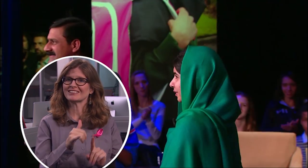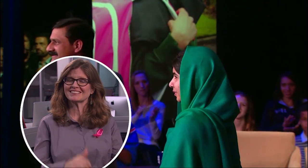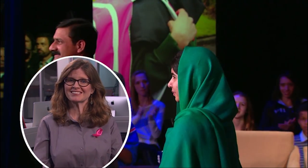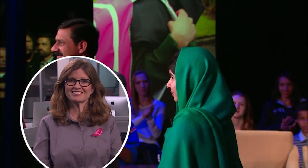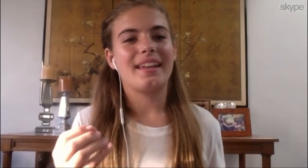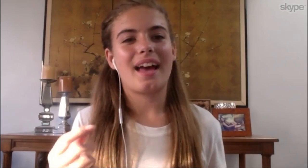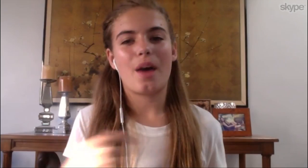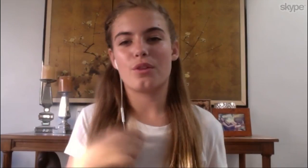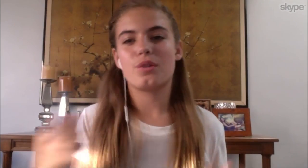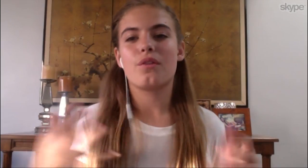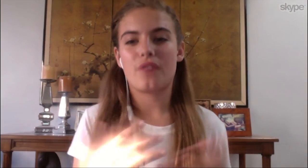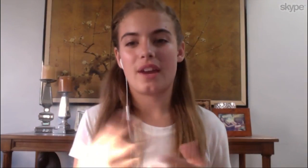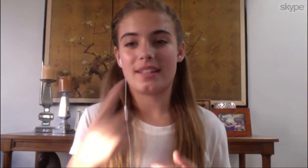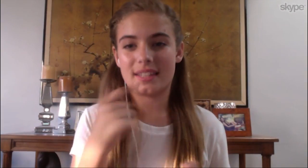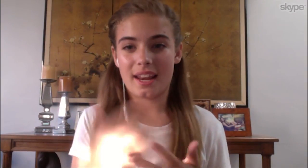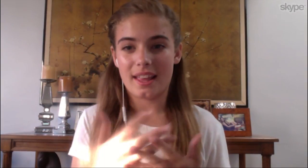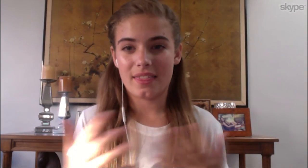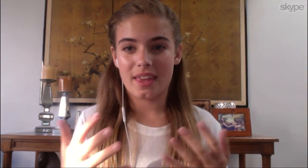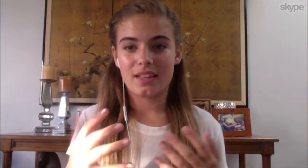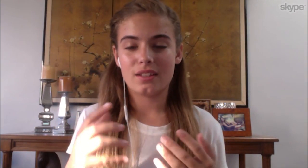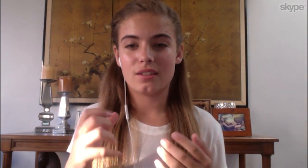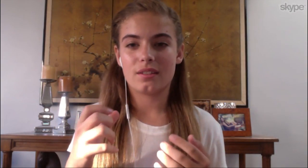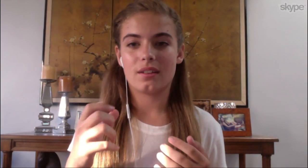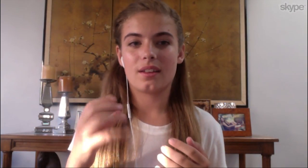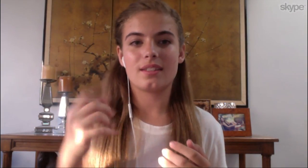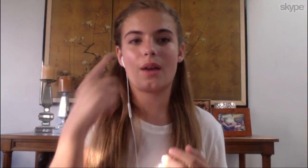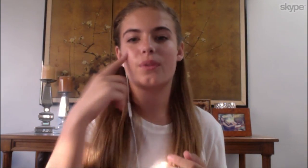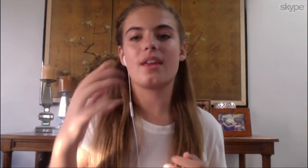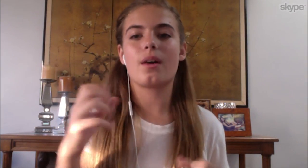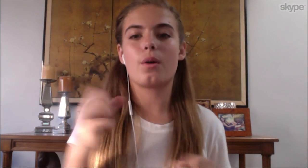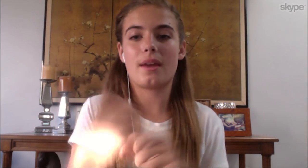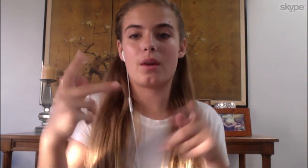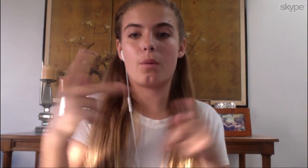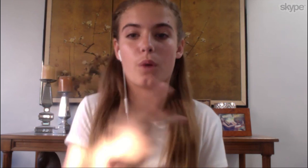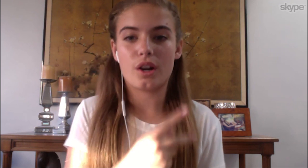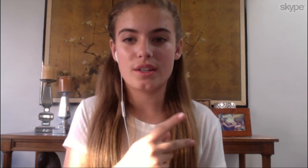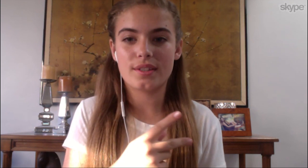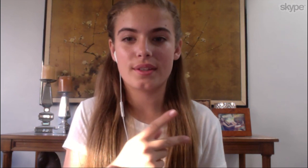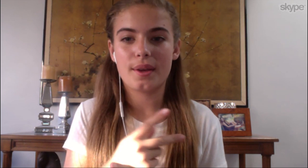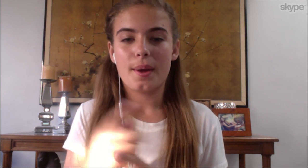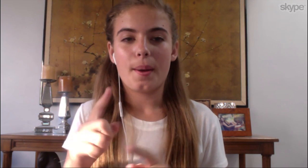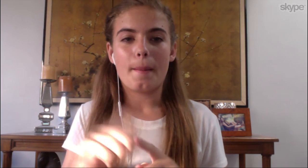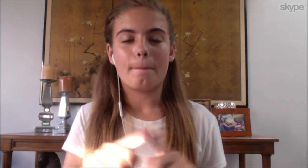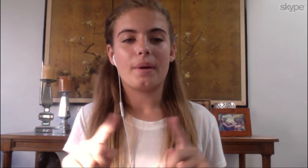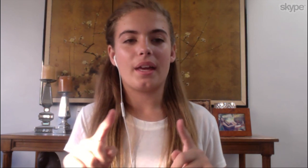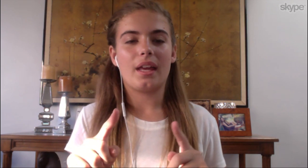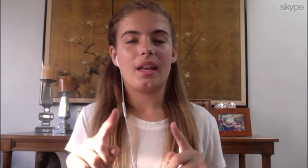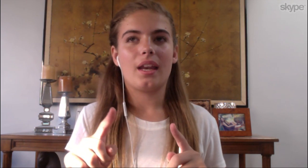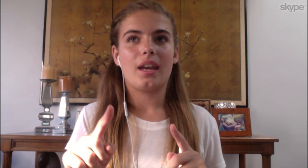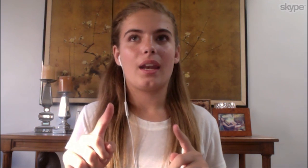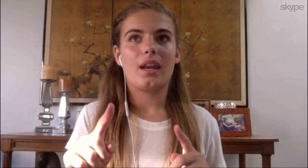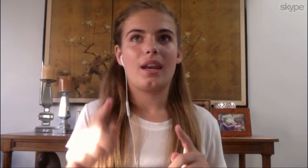Daniela: “I was too afraid to say anything because I think I would make it worse, but